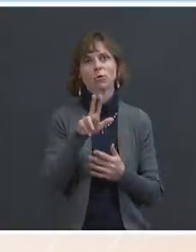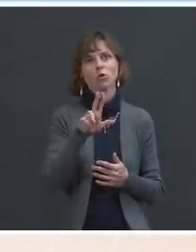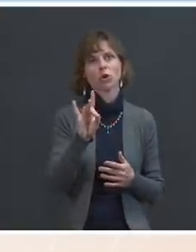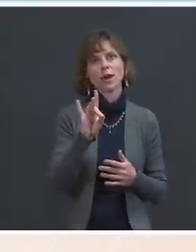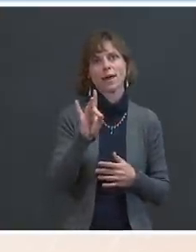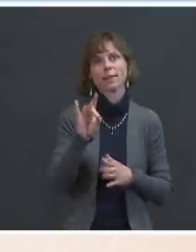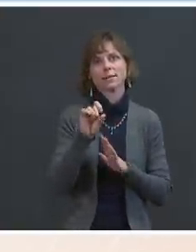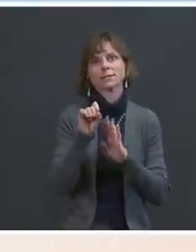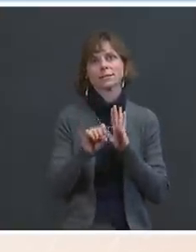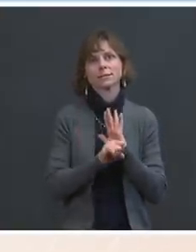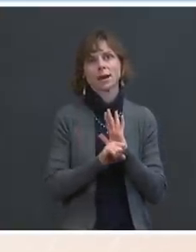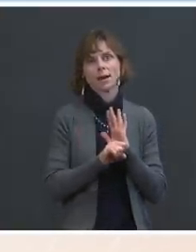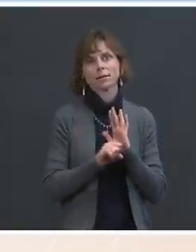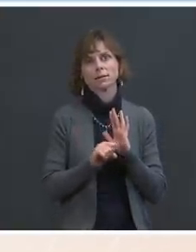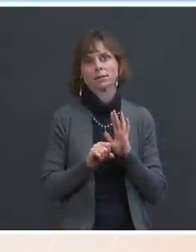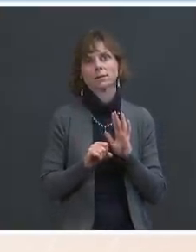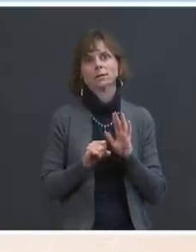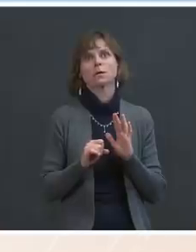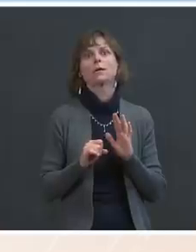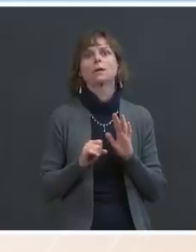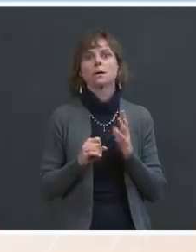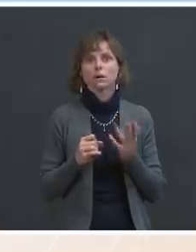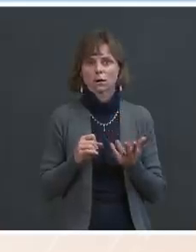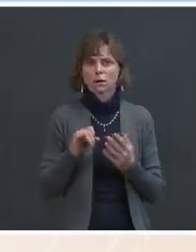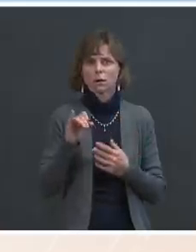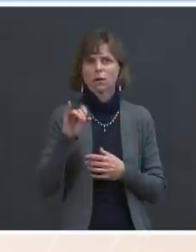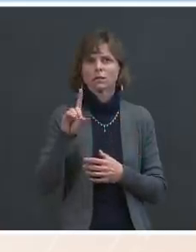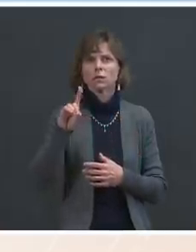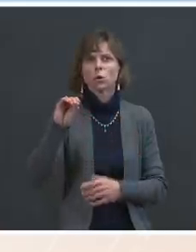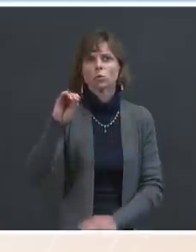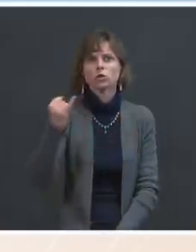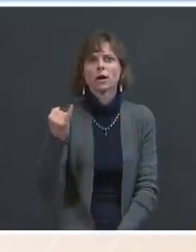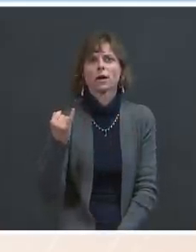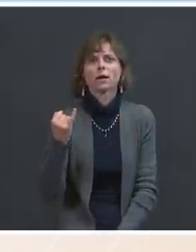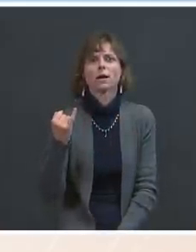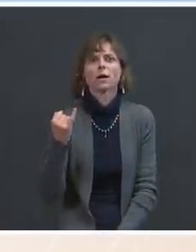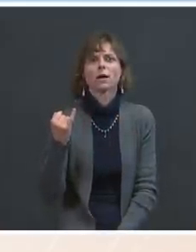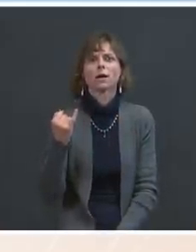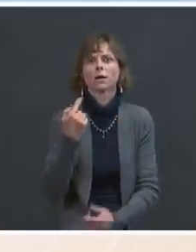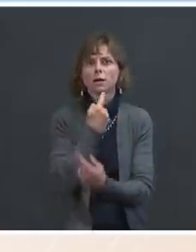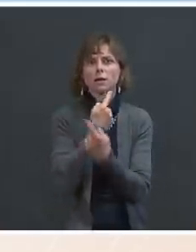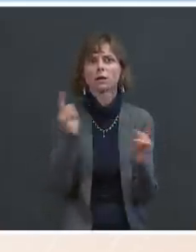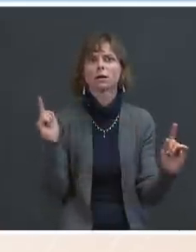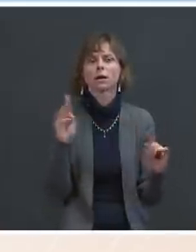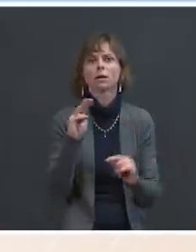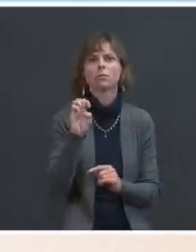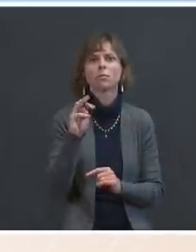But, last year, the Justice Department issued a memo saying that you can't do that, that if you --